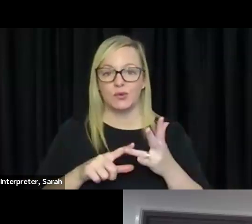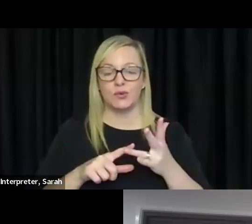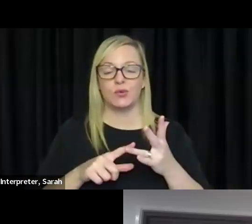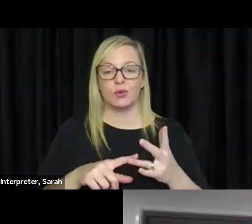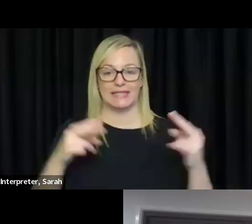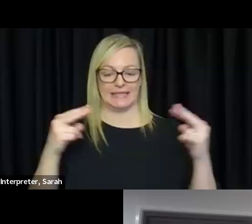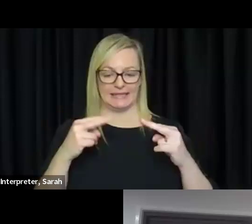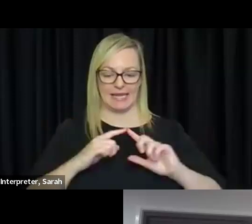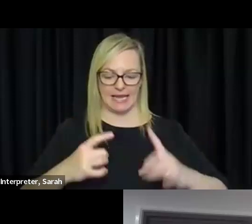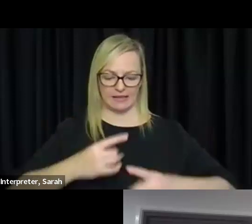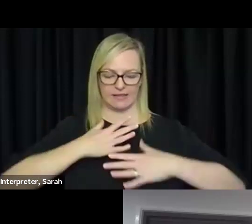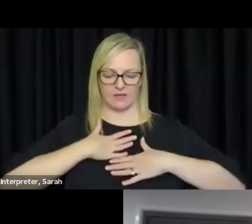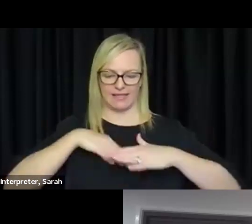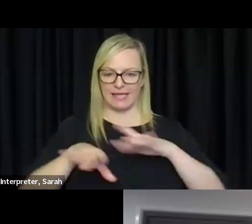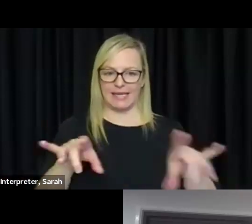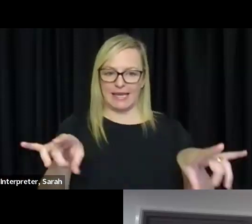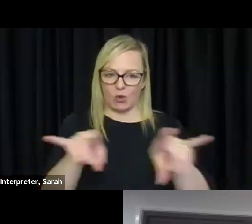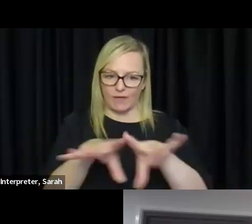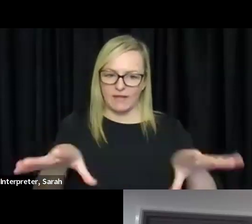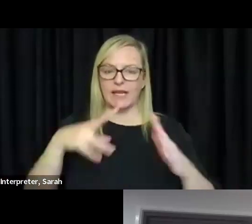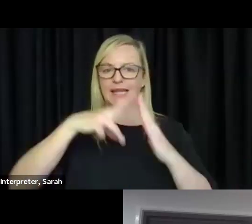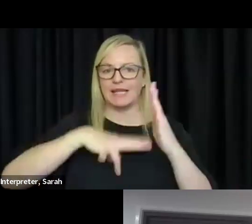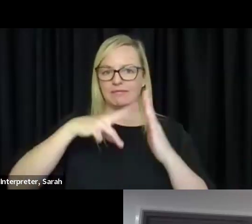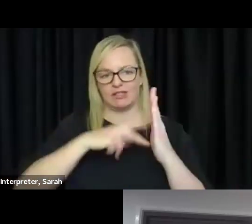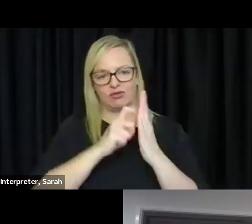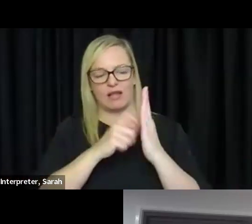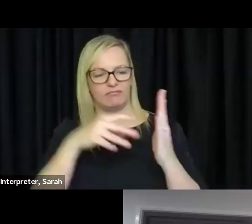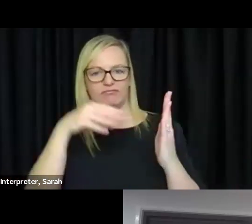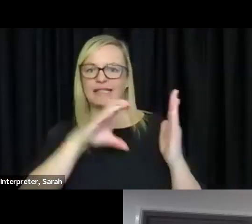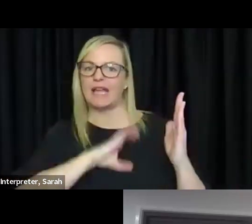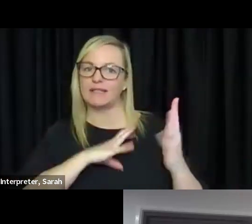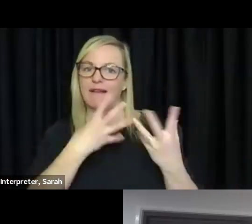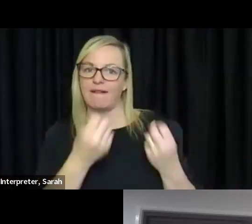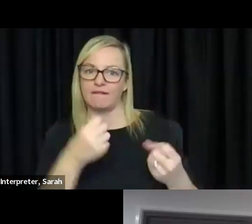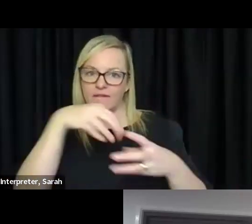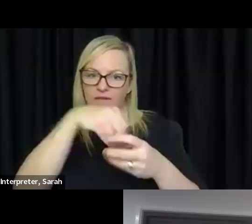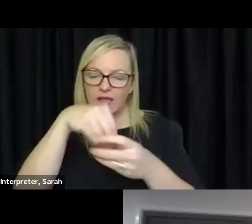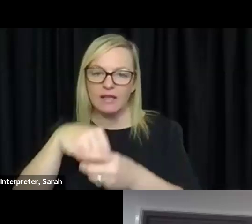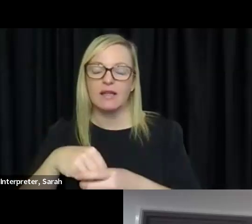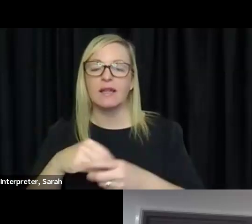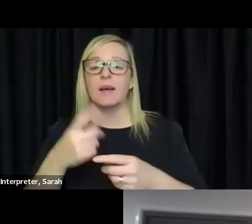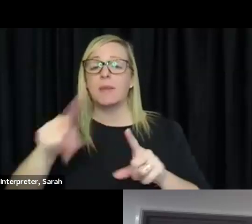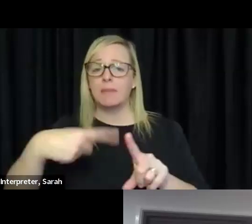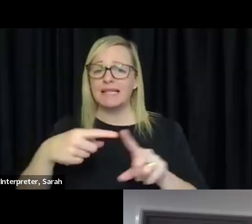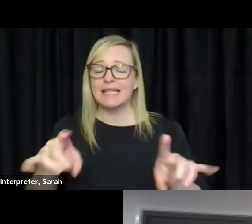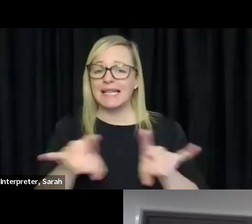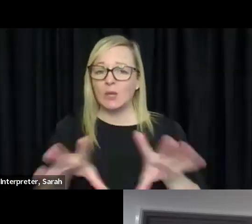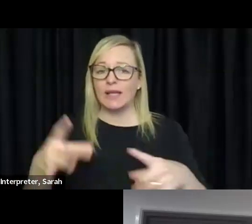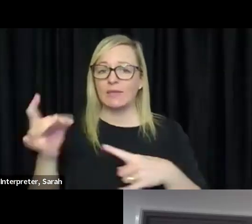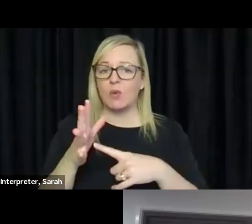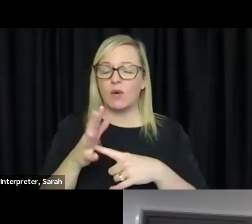amount of literature, both children and otherwise. It is equally important for that literature,